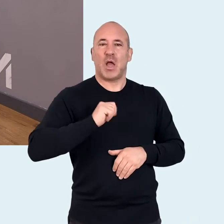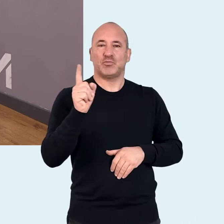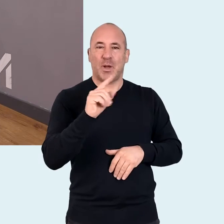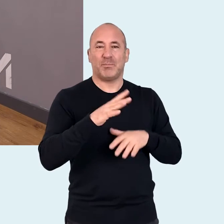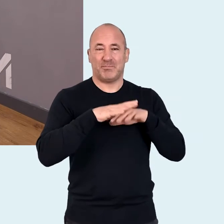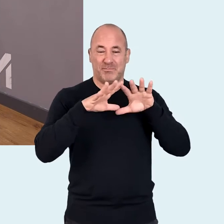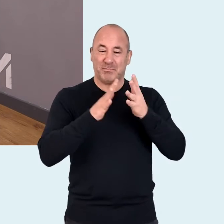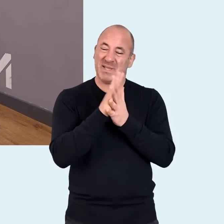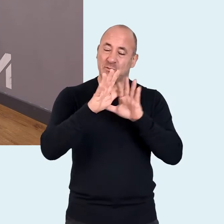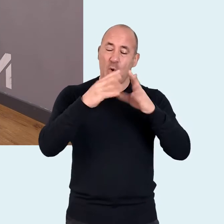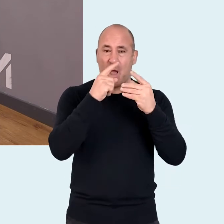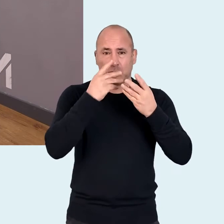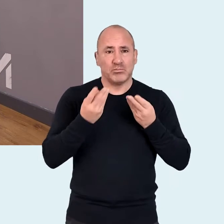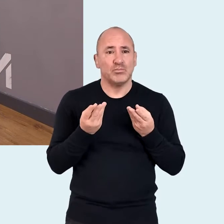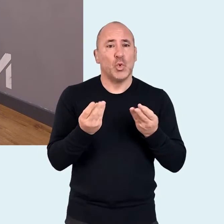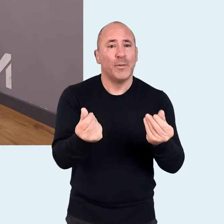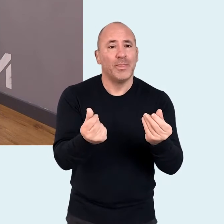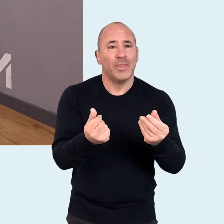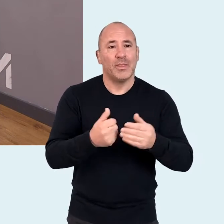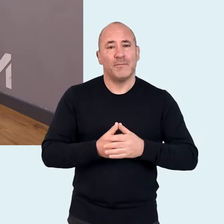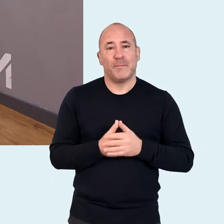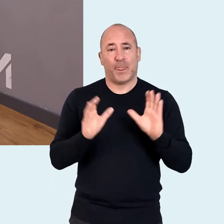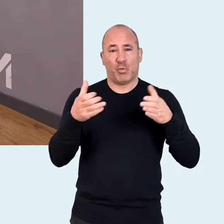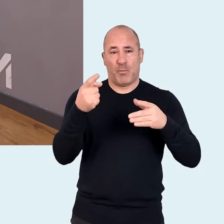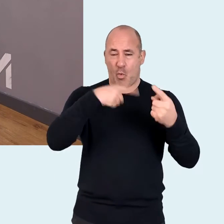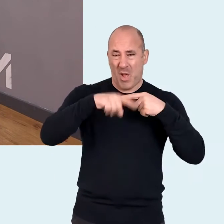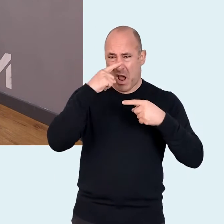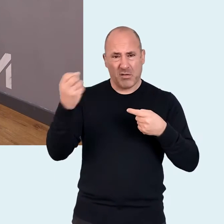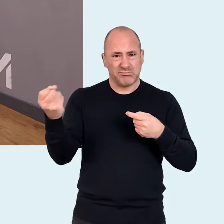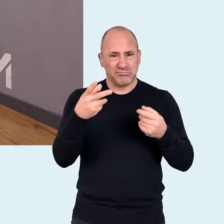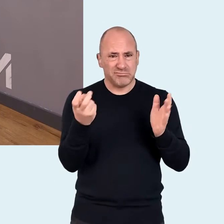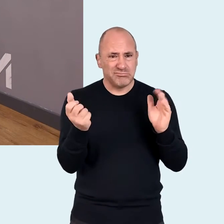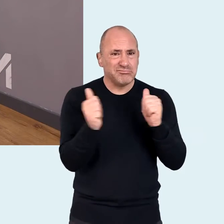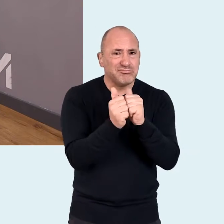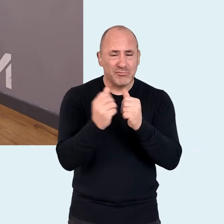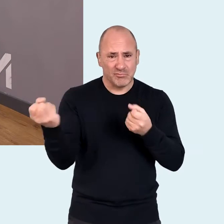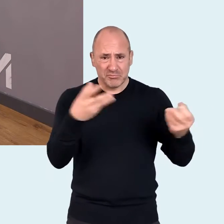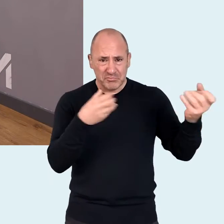run as smoothly as possible. Everyone in the group can contribute to the contract, so they're